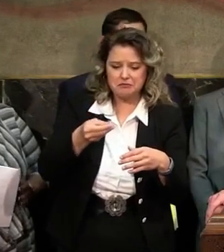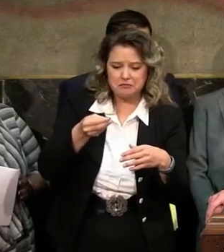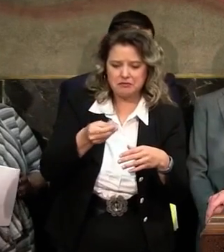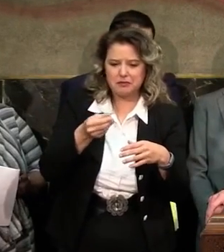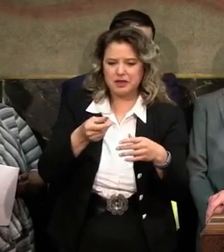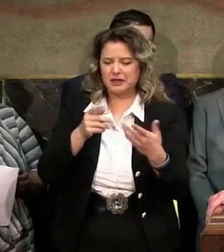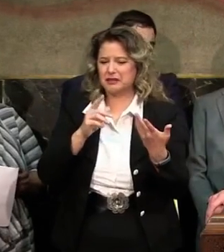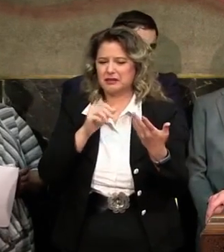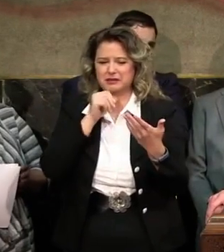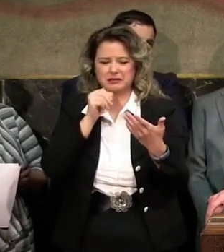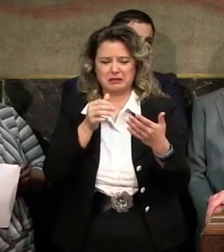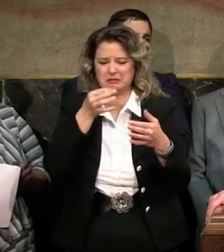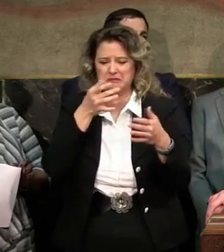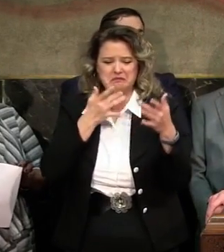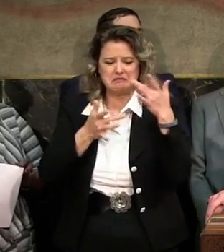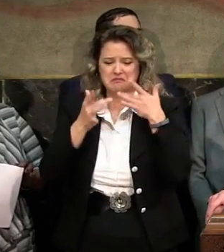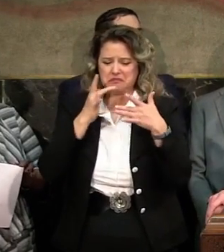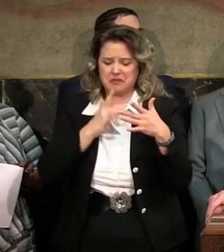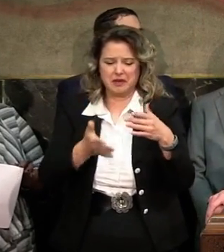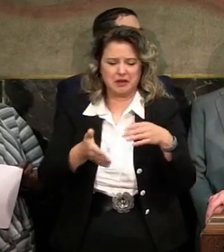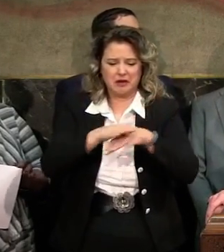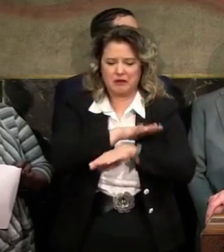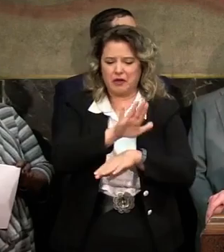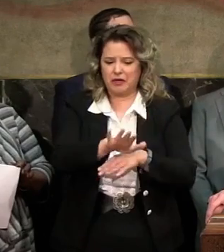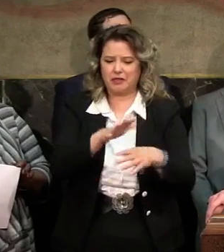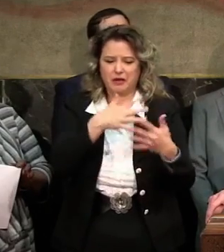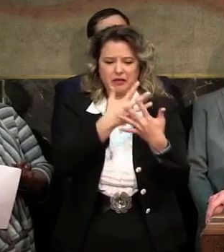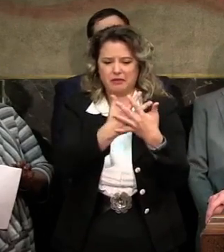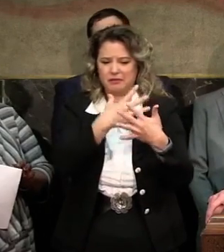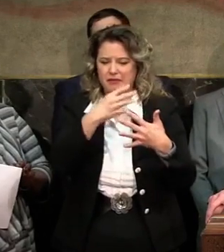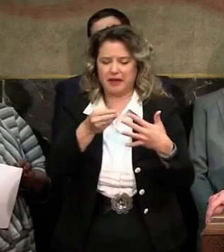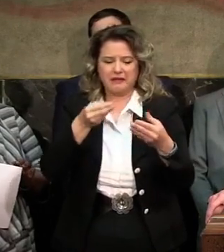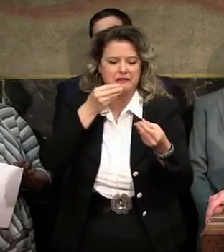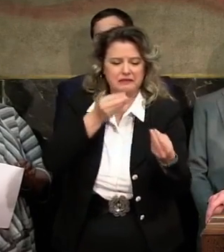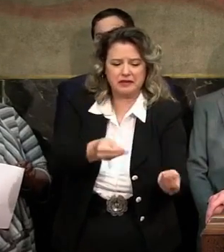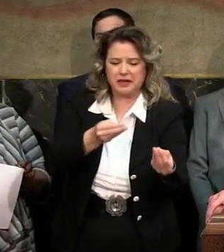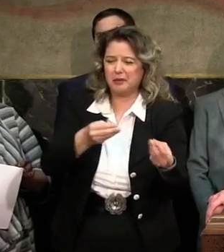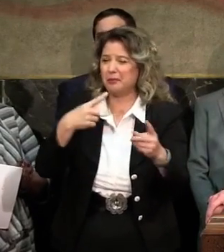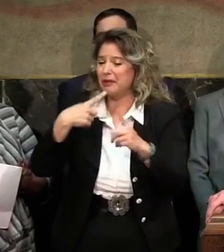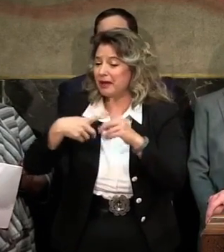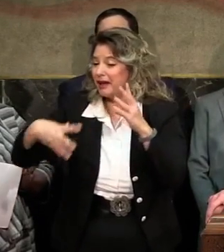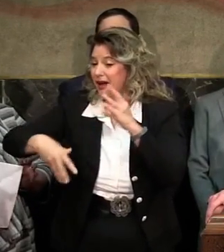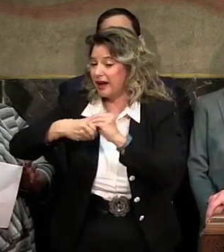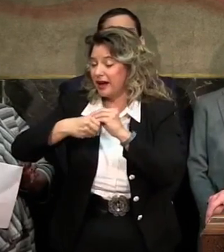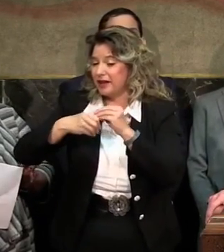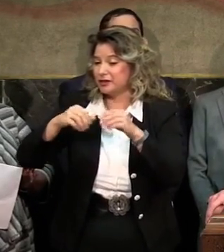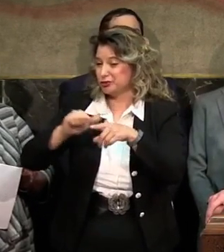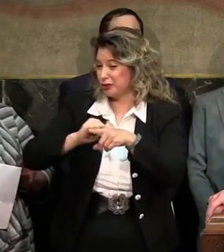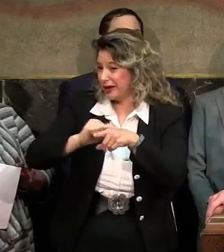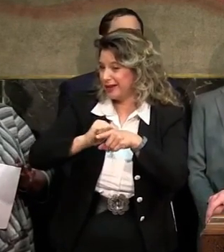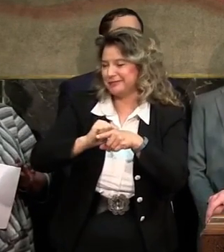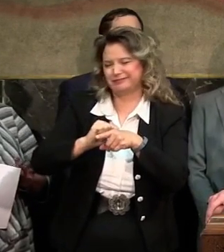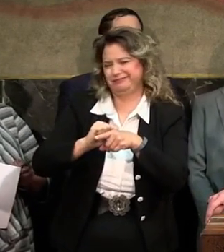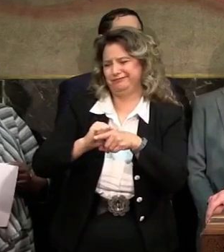lock and feed much less provide rehab services and vocational training we send people to prison for drug property and